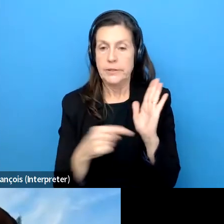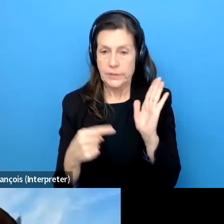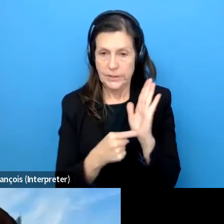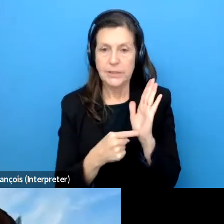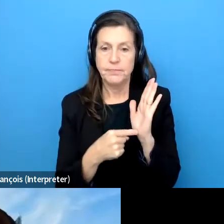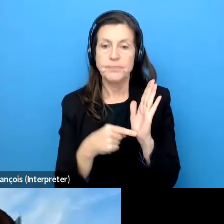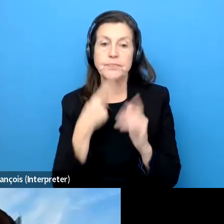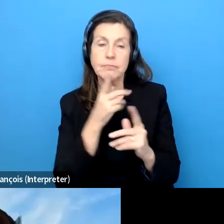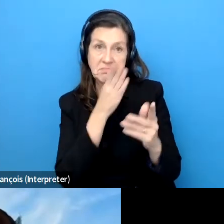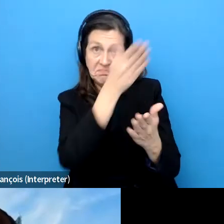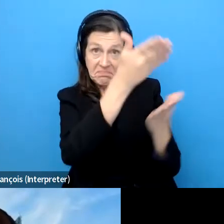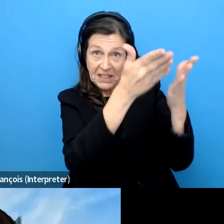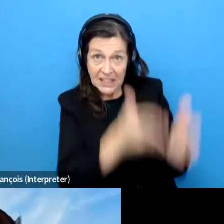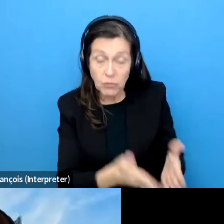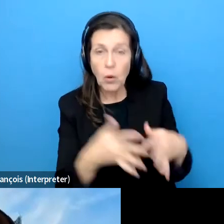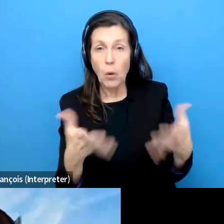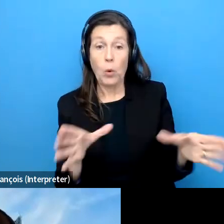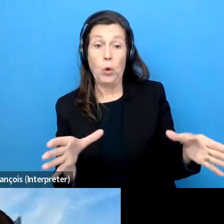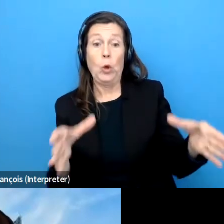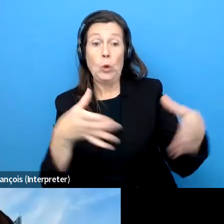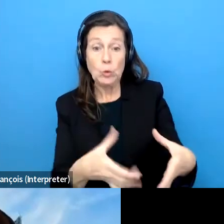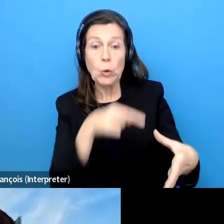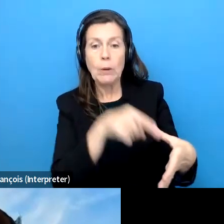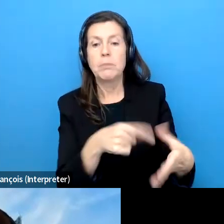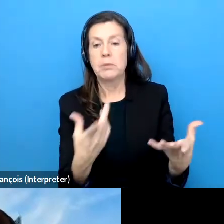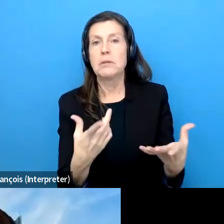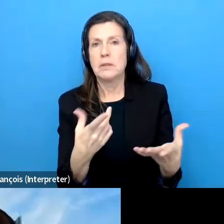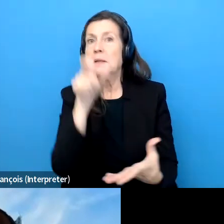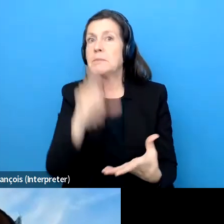for the purposes of the directive as particularly vulnerable.